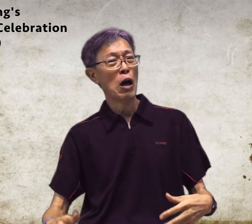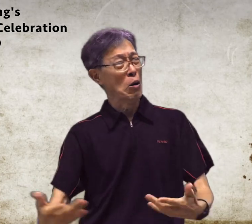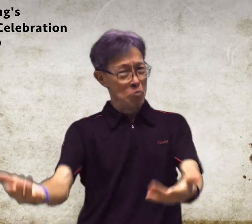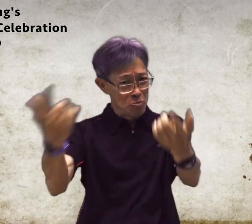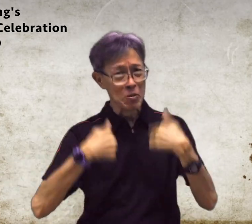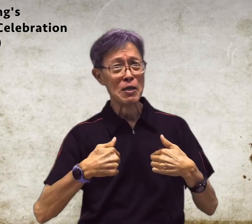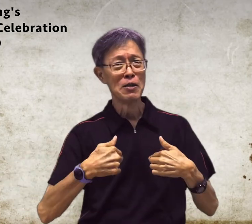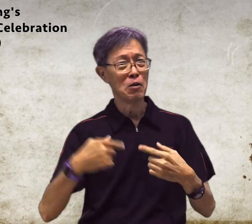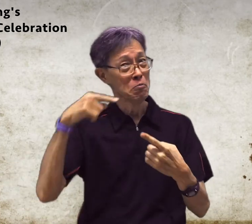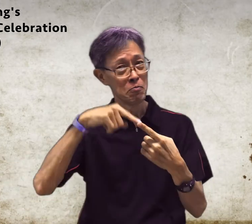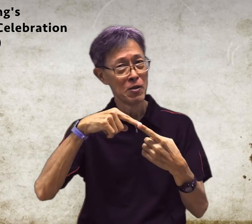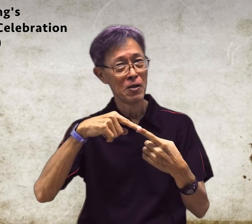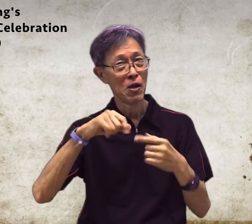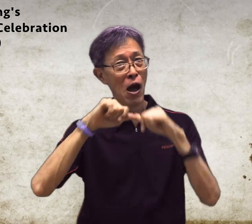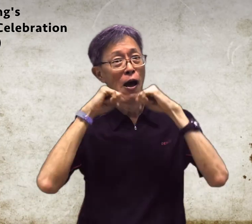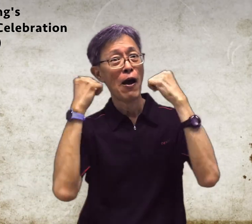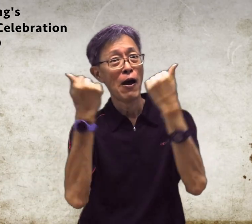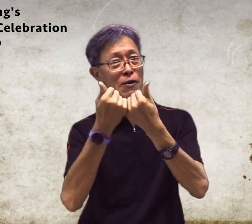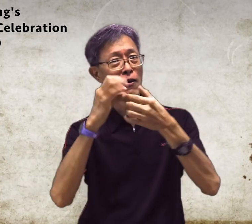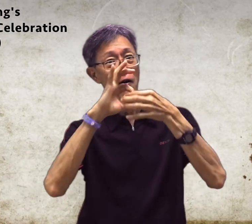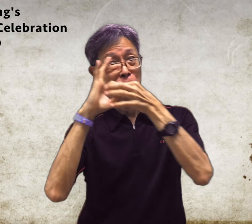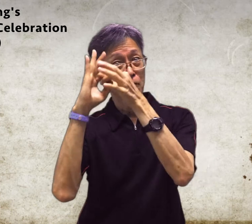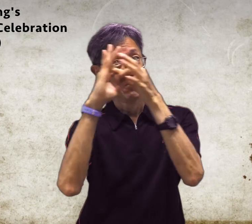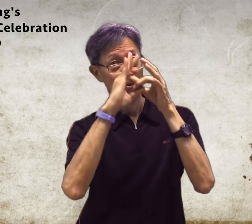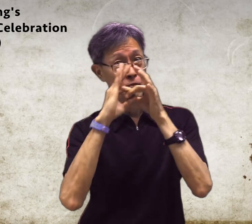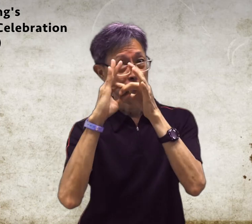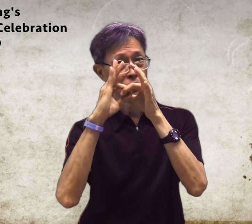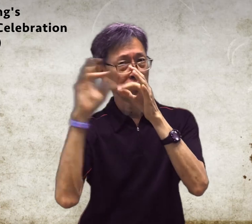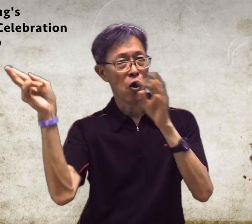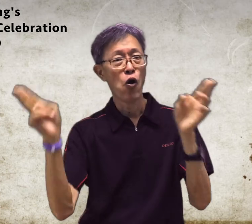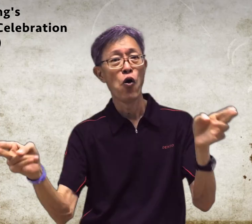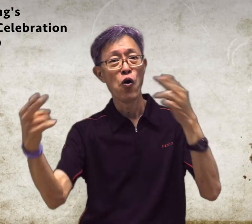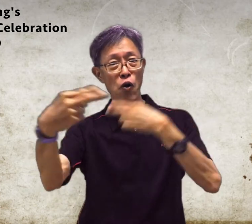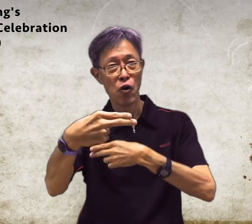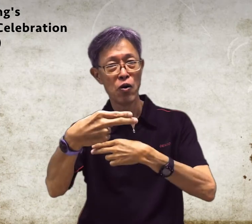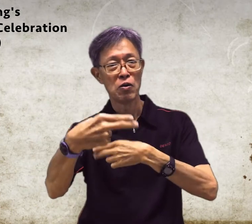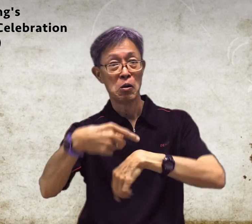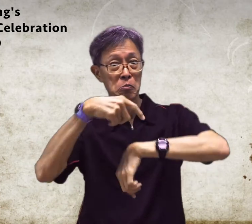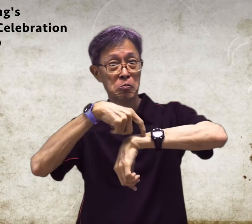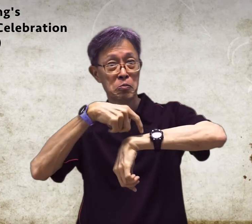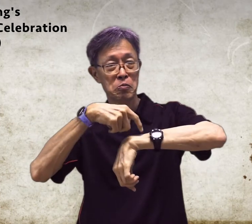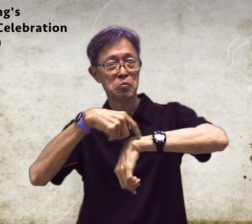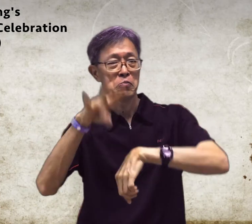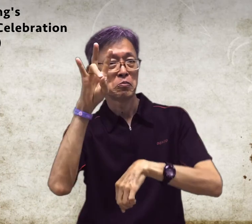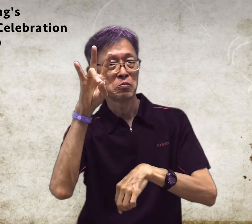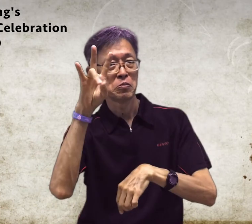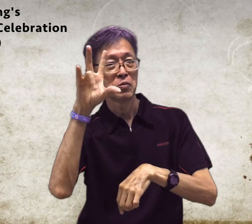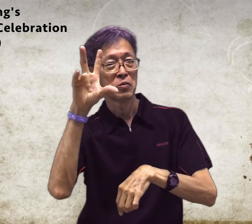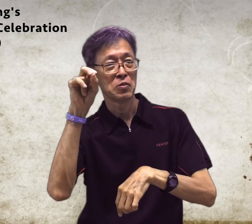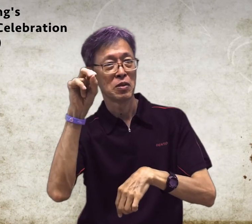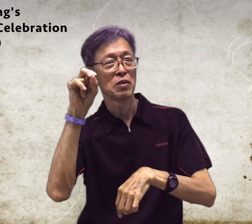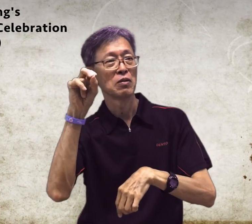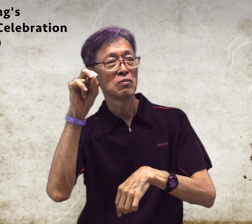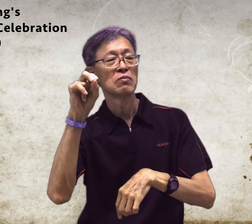Please come to SADeaf Hall at 7.30pm.